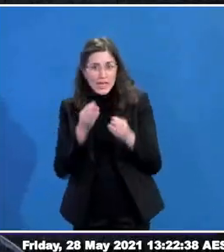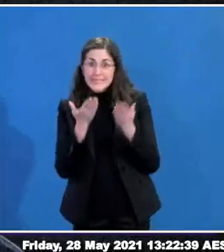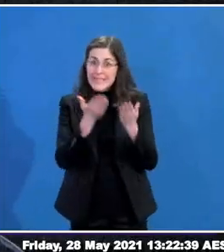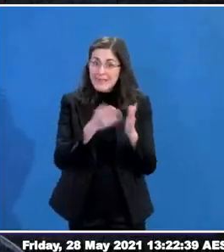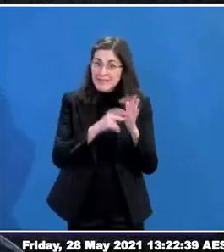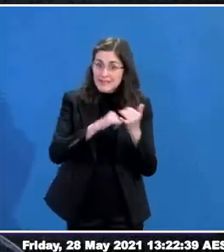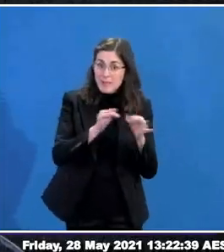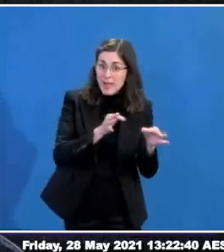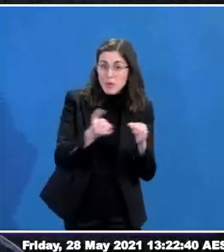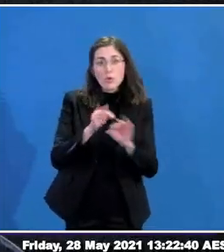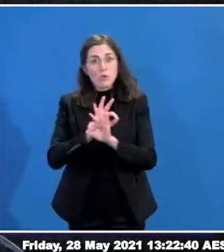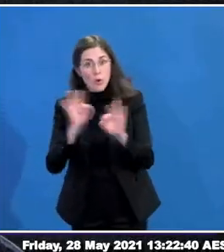pathway reports in to me.